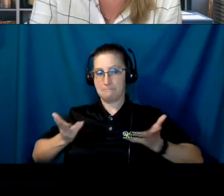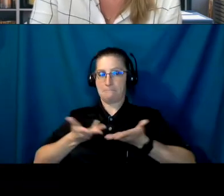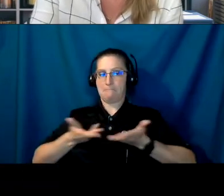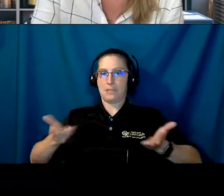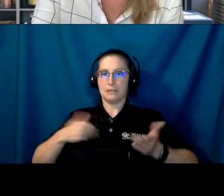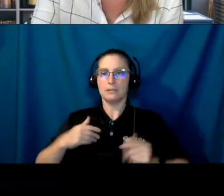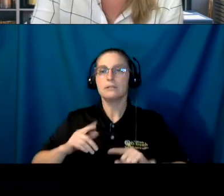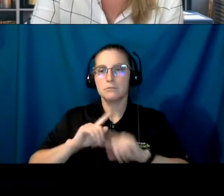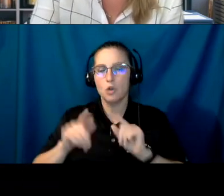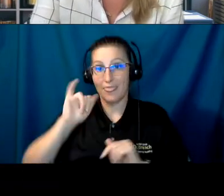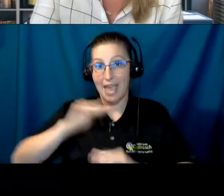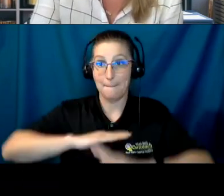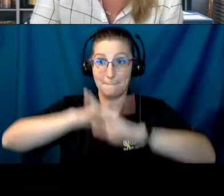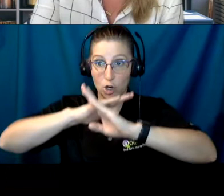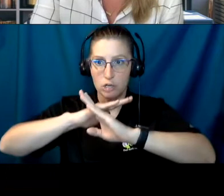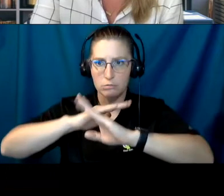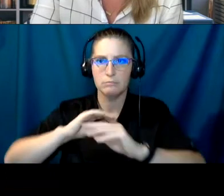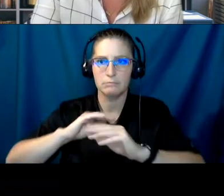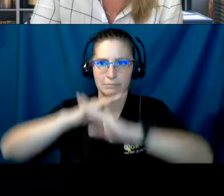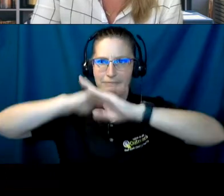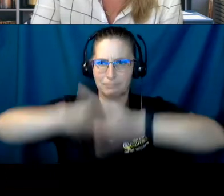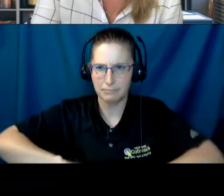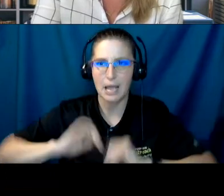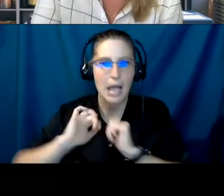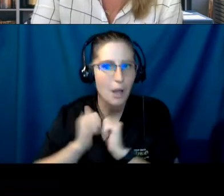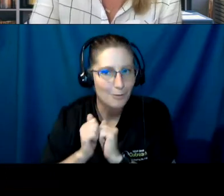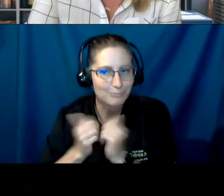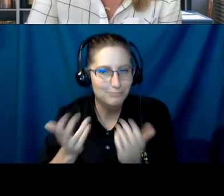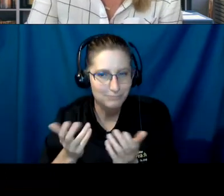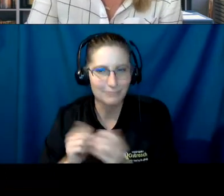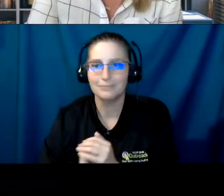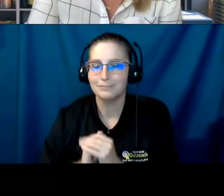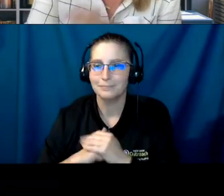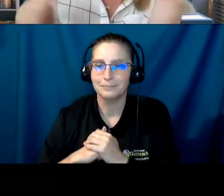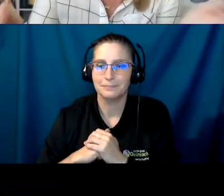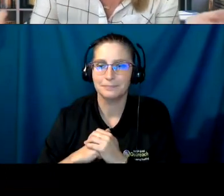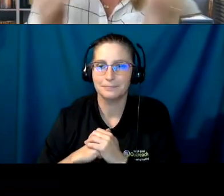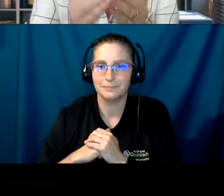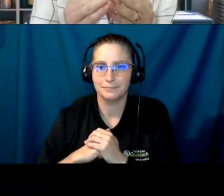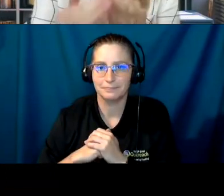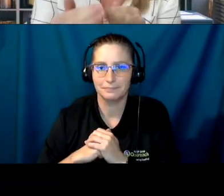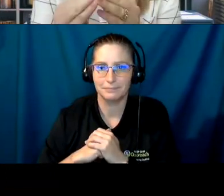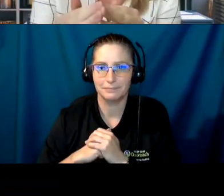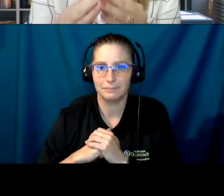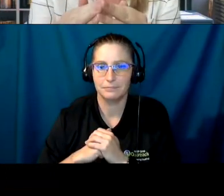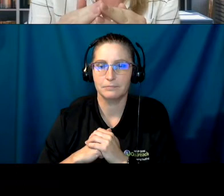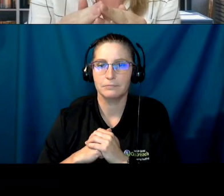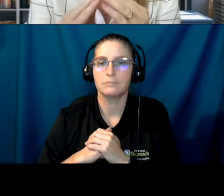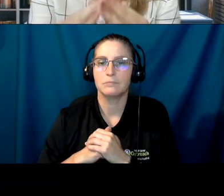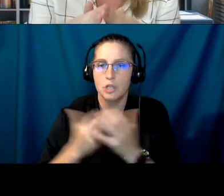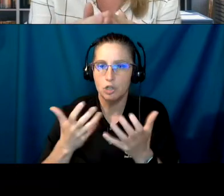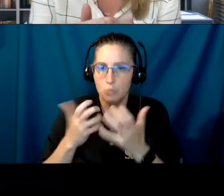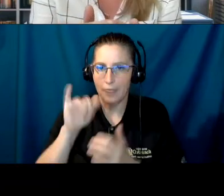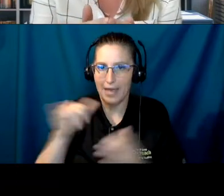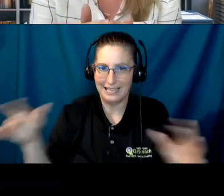barrier? Because it's just it's, you want to find a connection to get a really solid